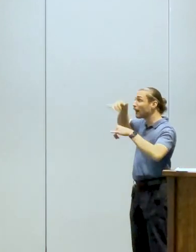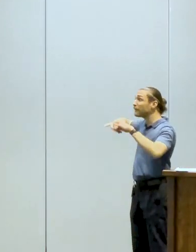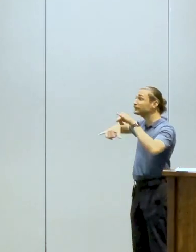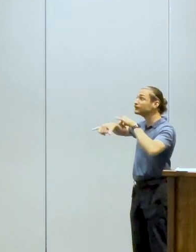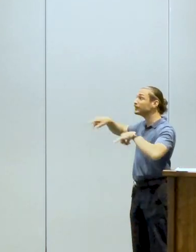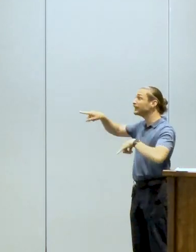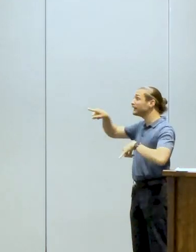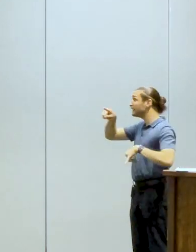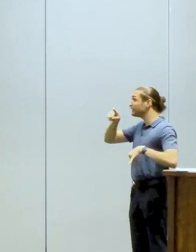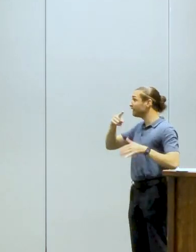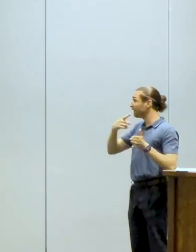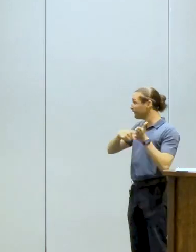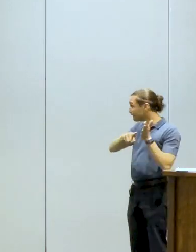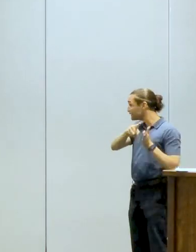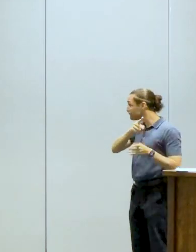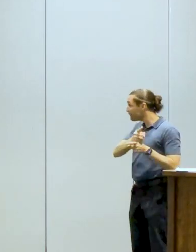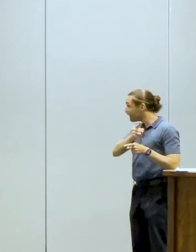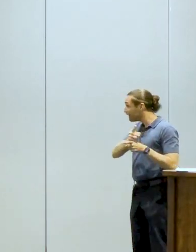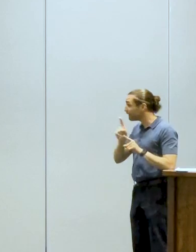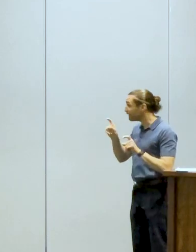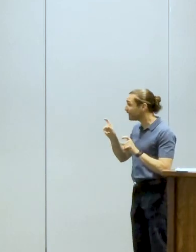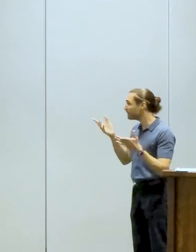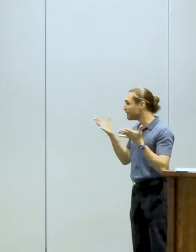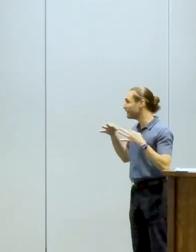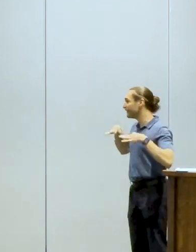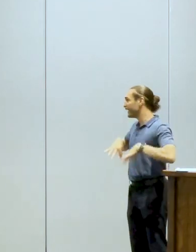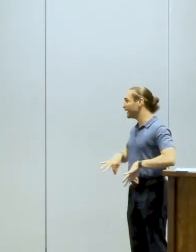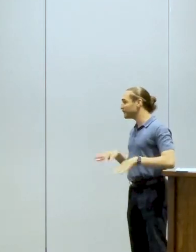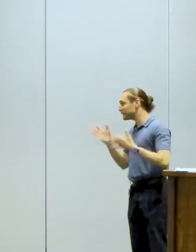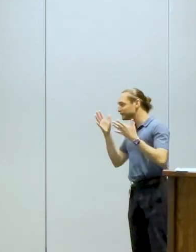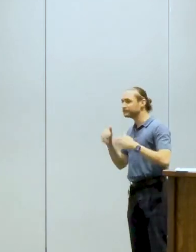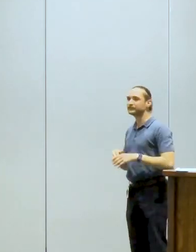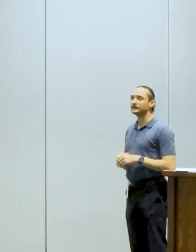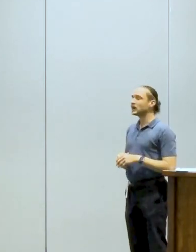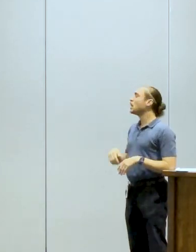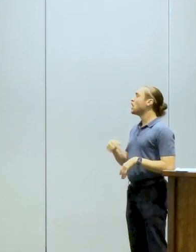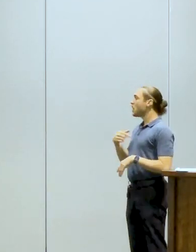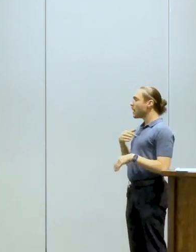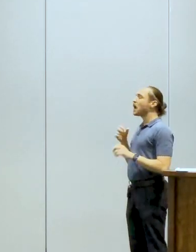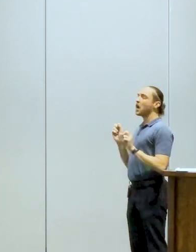valuable in some way, shape or form. So I said, Okay, reverting